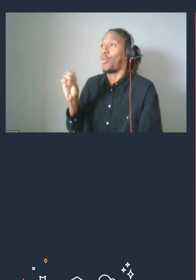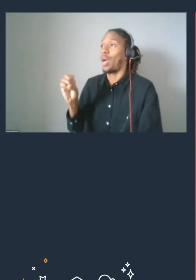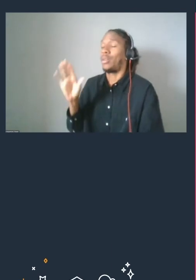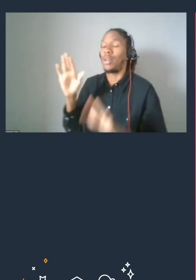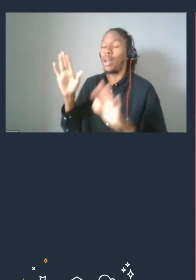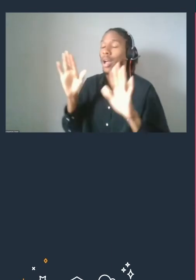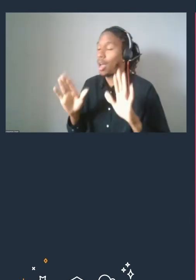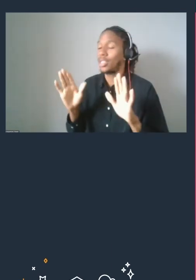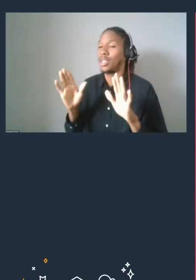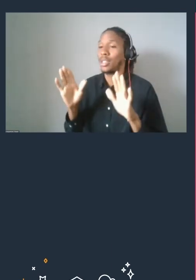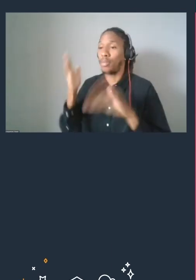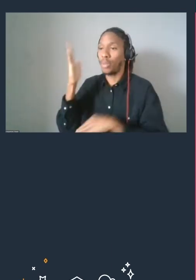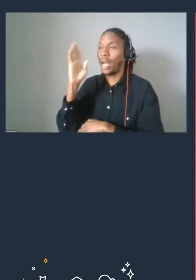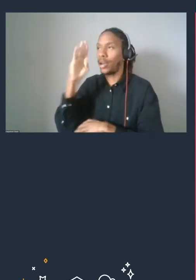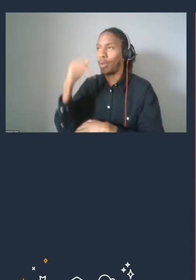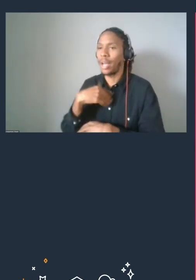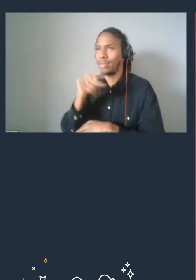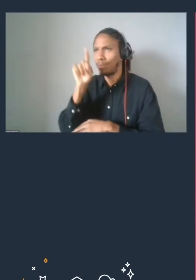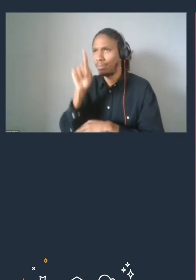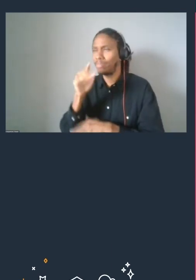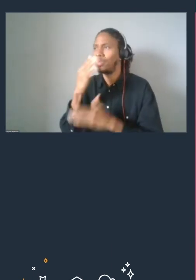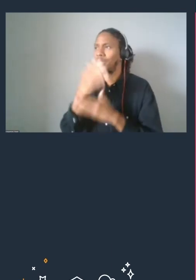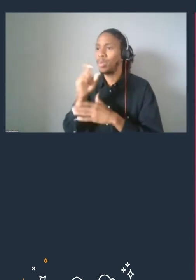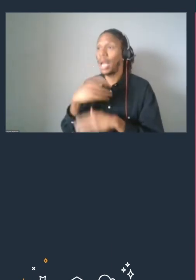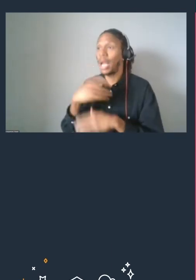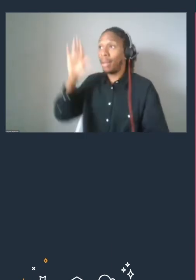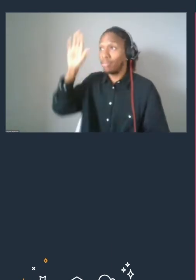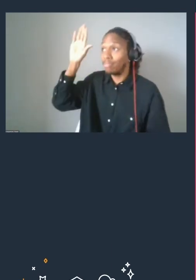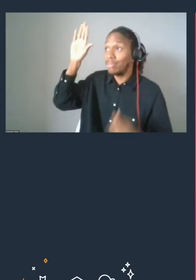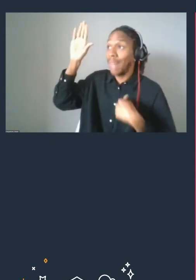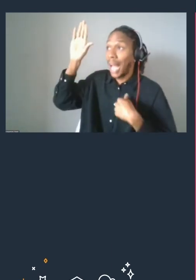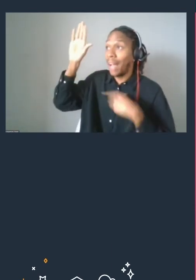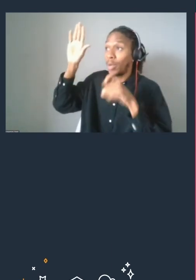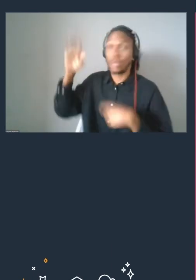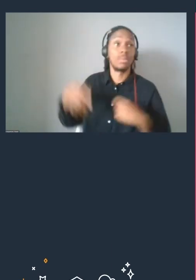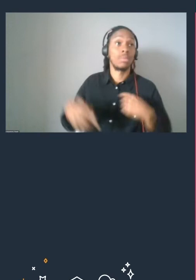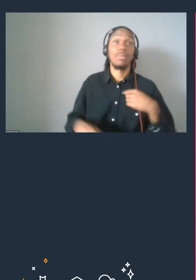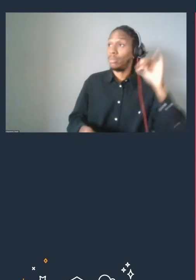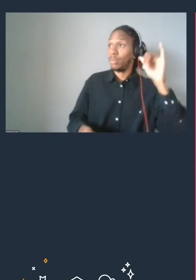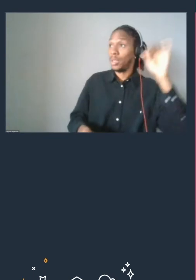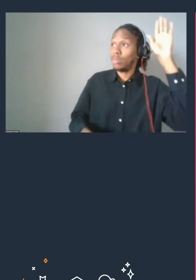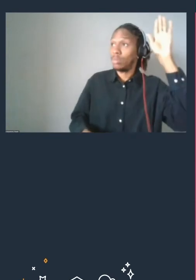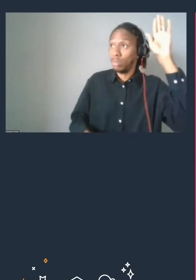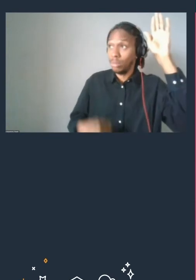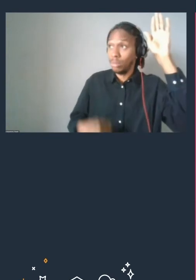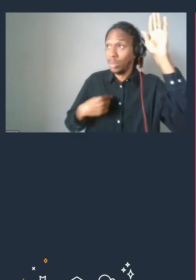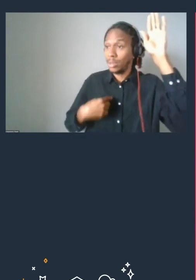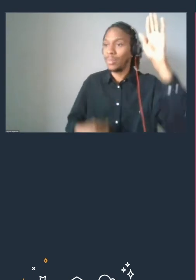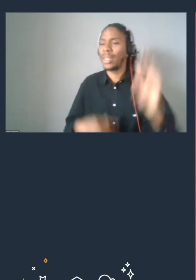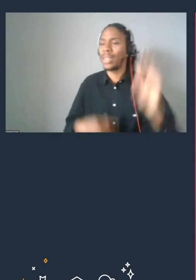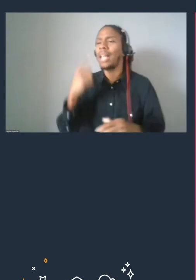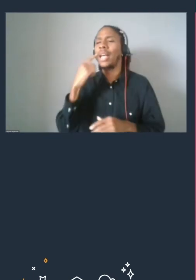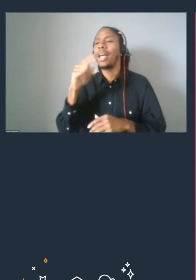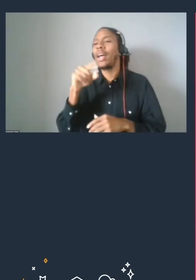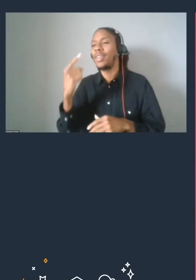I know we have a couple questions. I know at least I do. I do too. (both laugh) I think the first thing, I'll ask about this is,